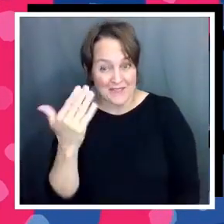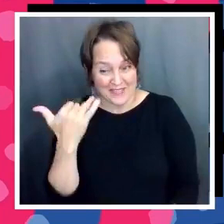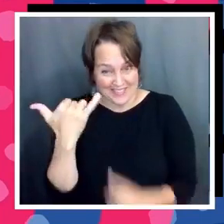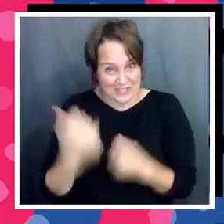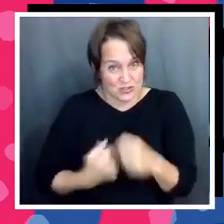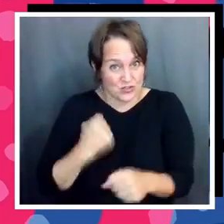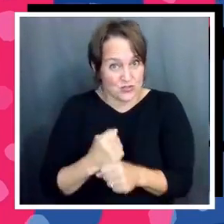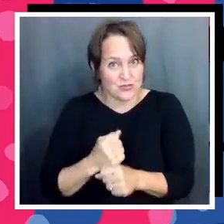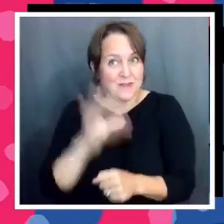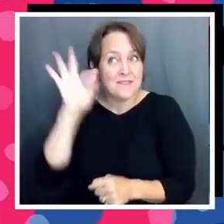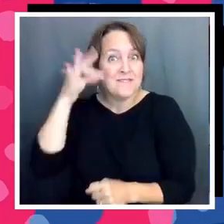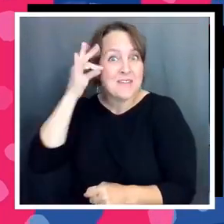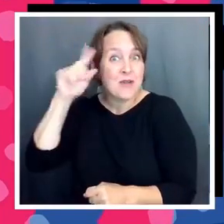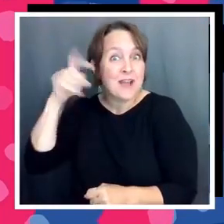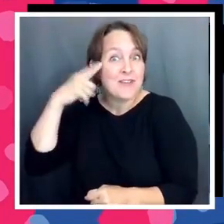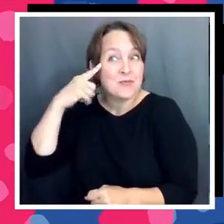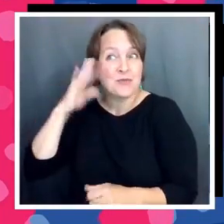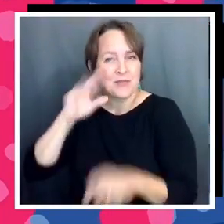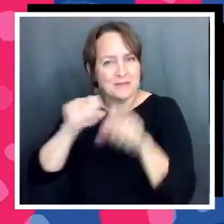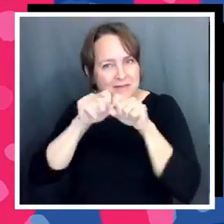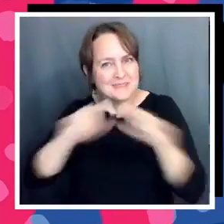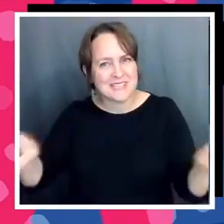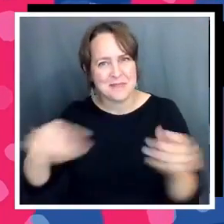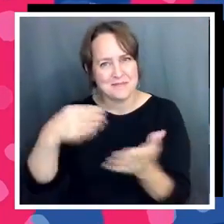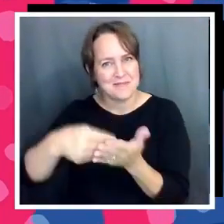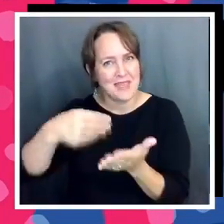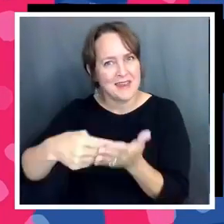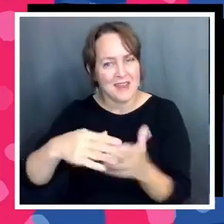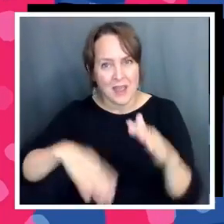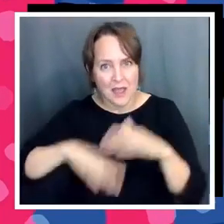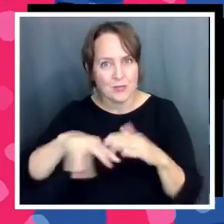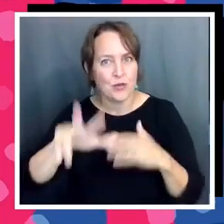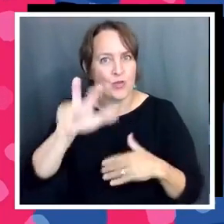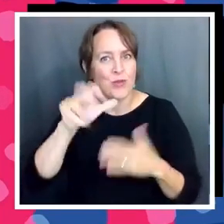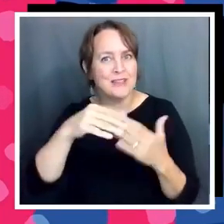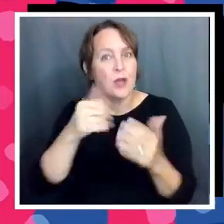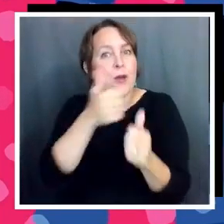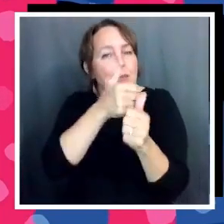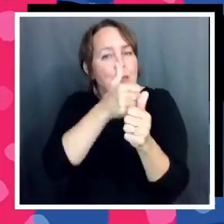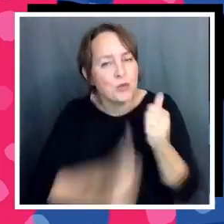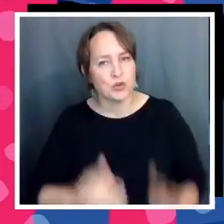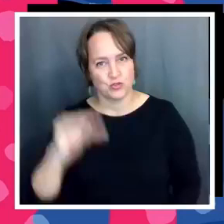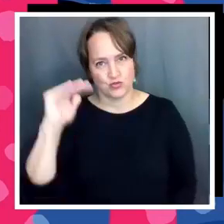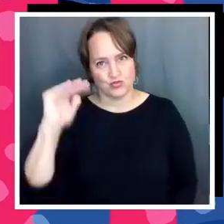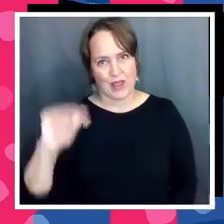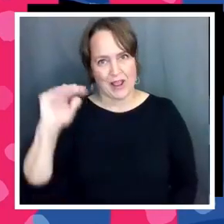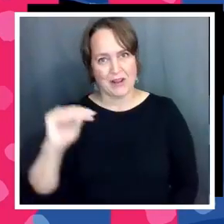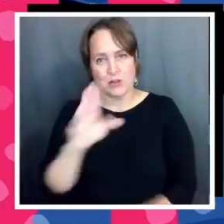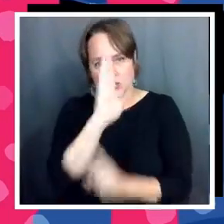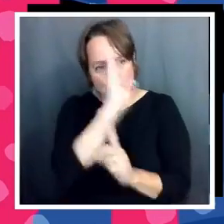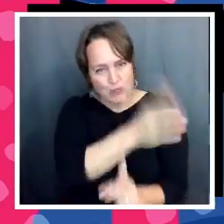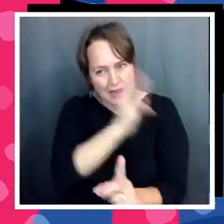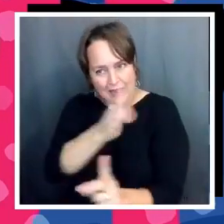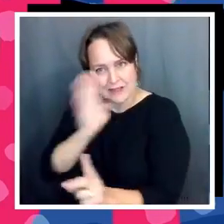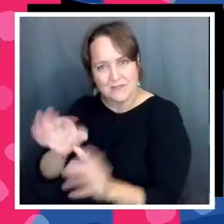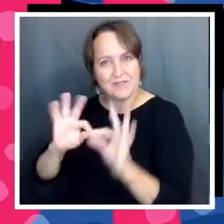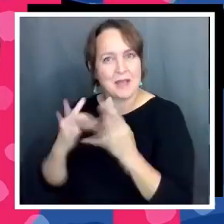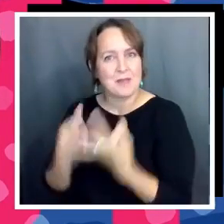US.